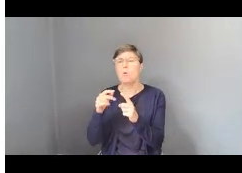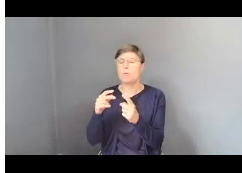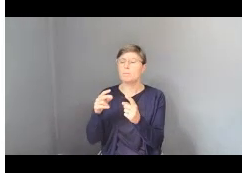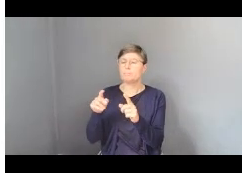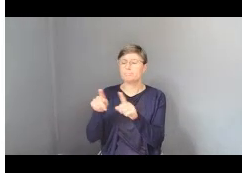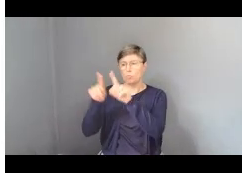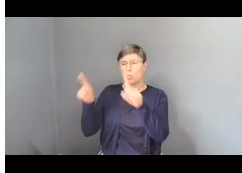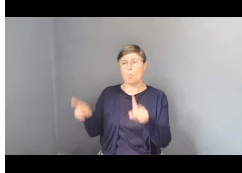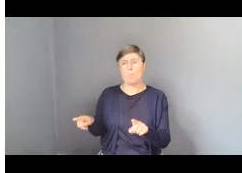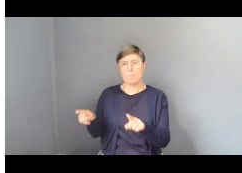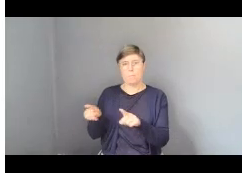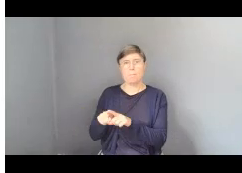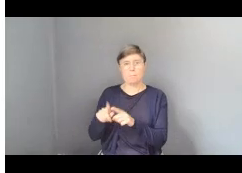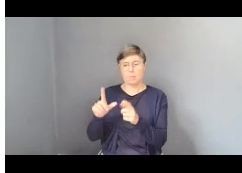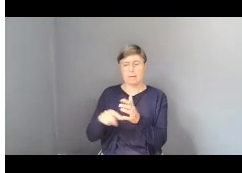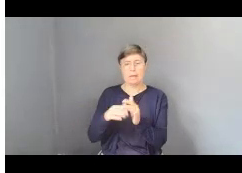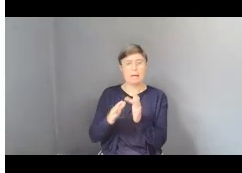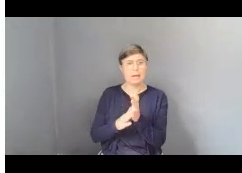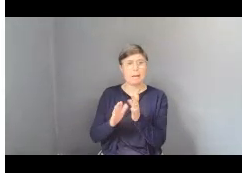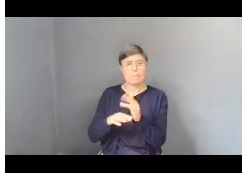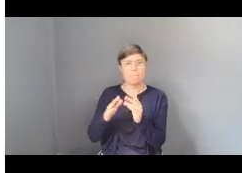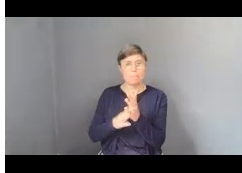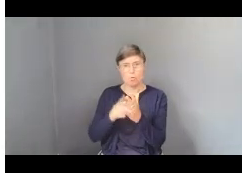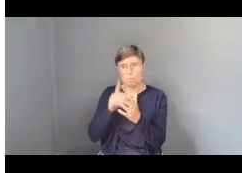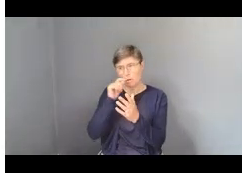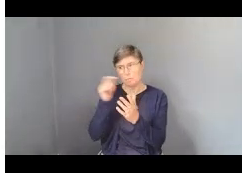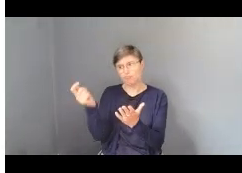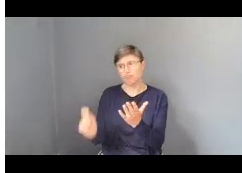It's important to make sure that claims are complete